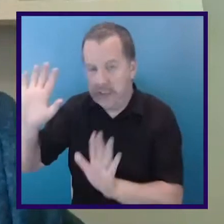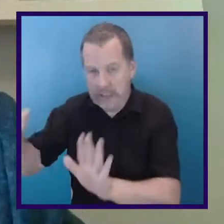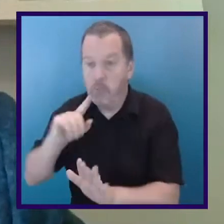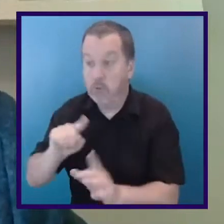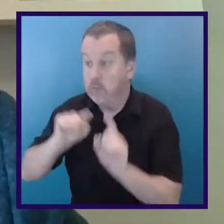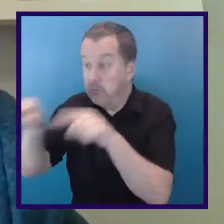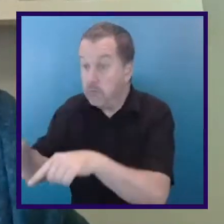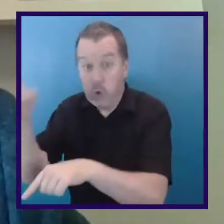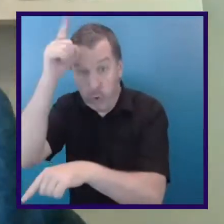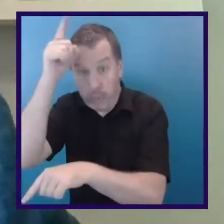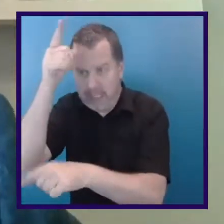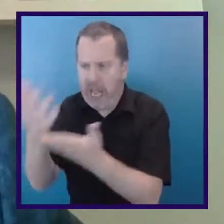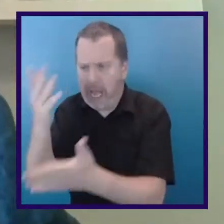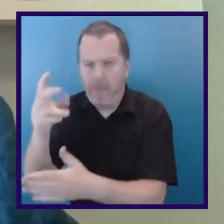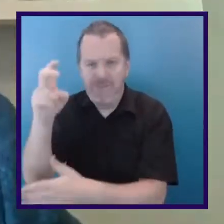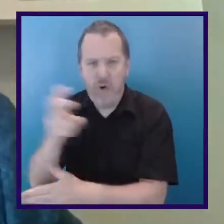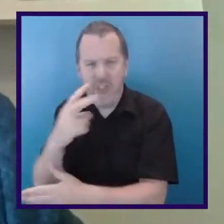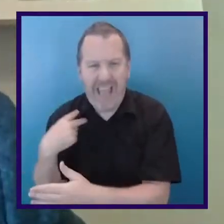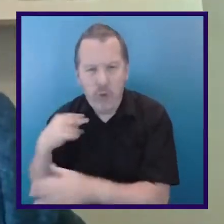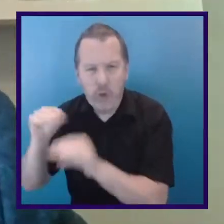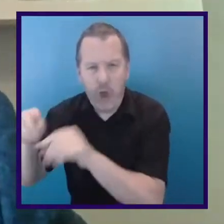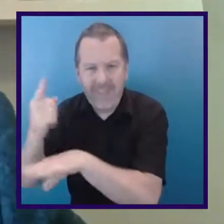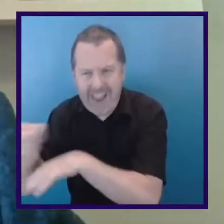English, but the how children in Germany are learning French and Spanish, how children's